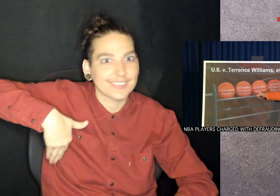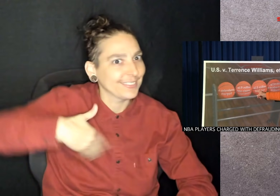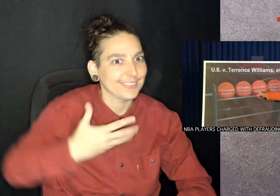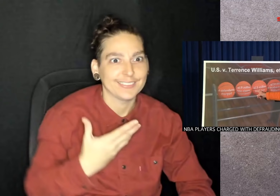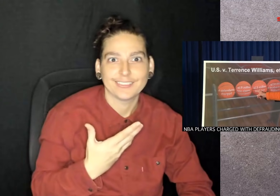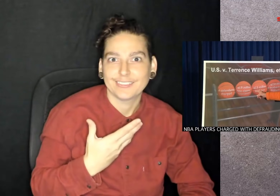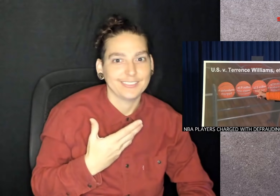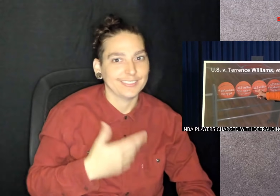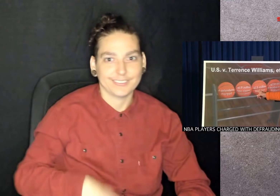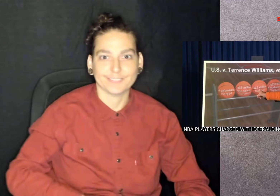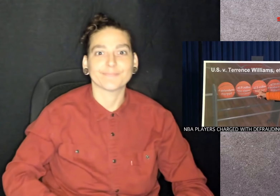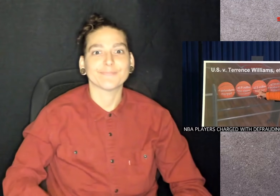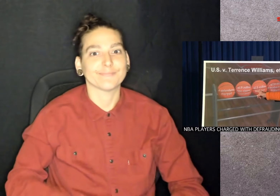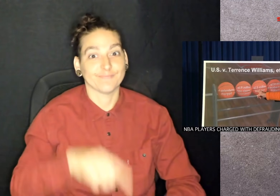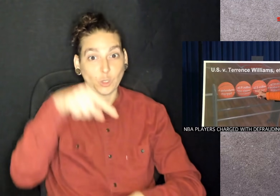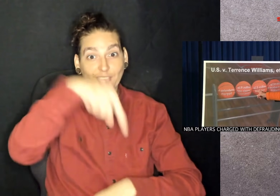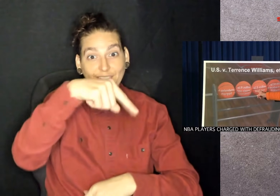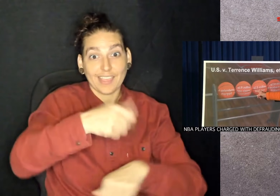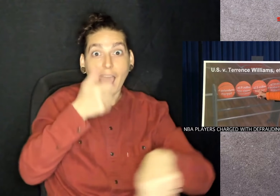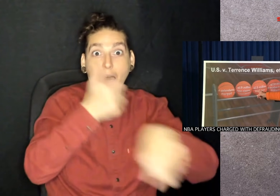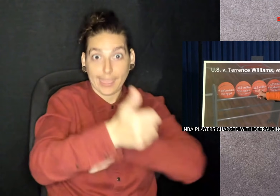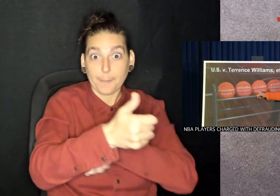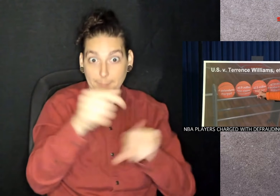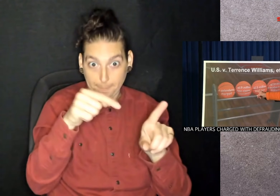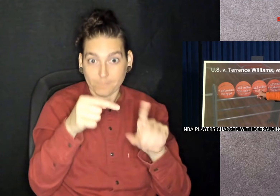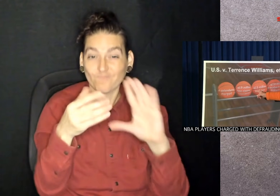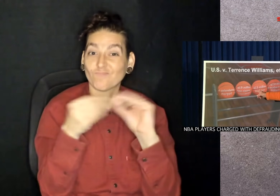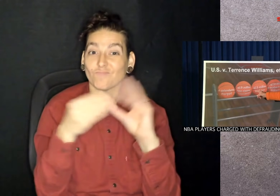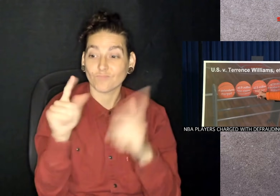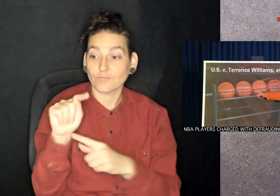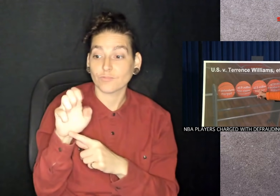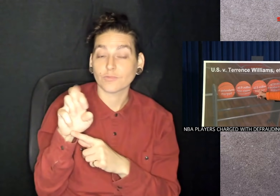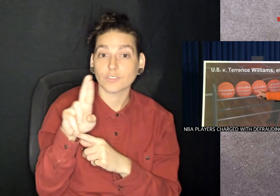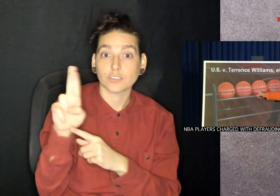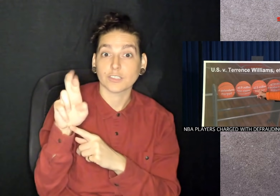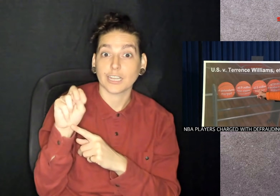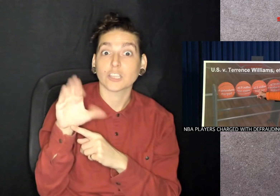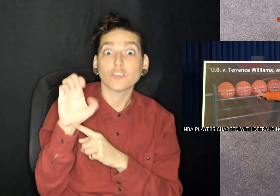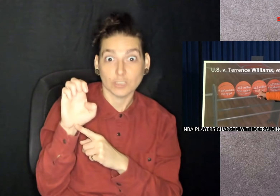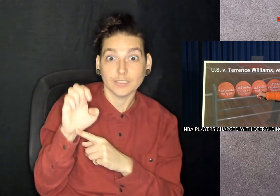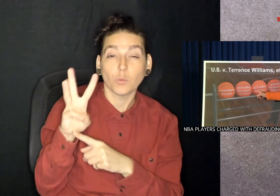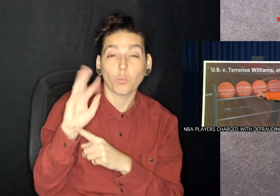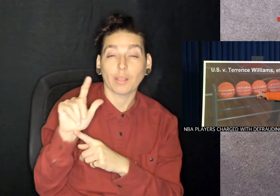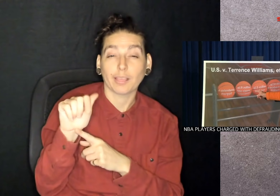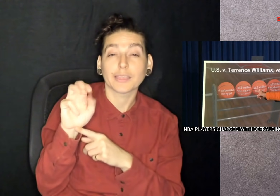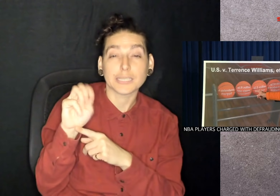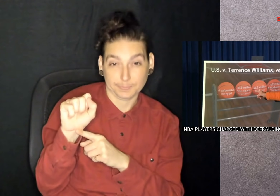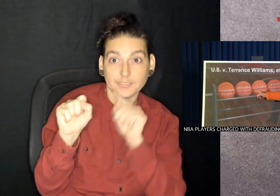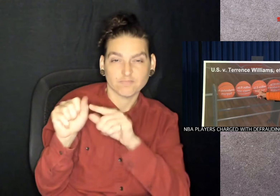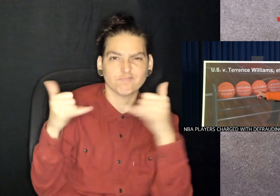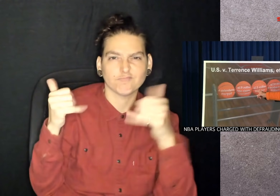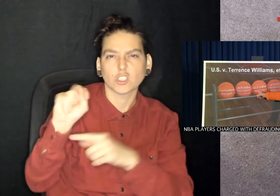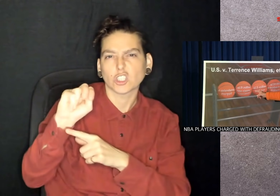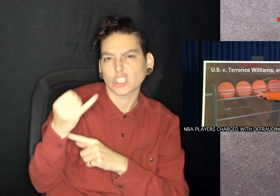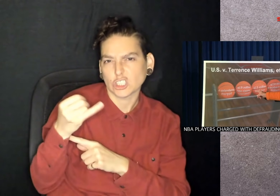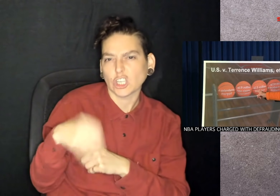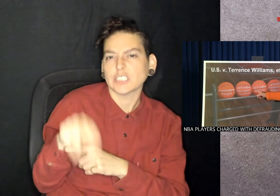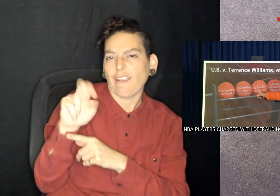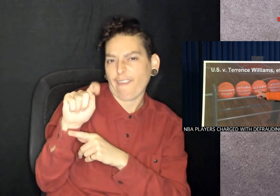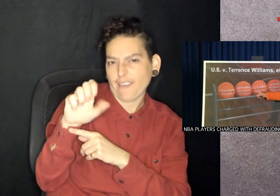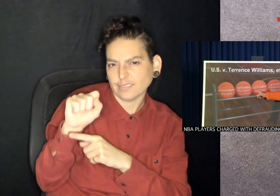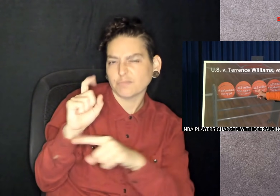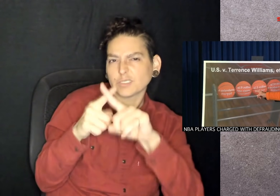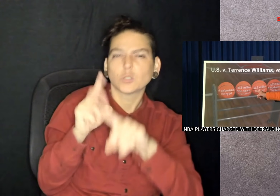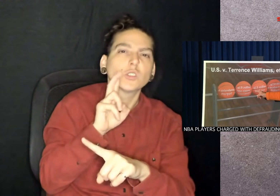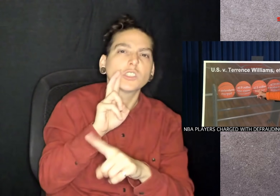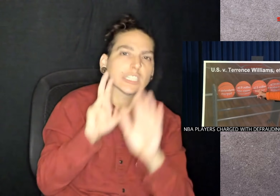been provided the indictment said Terrence Williams who played for the New Jersey Nets